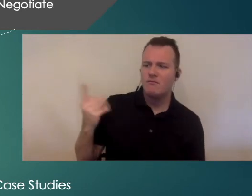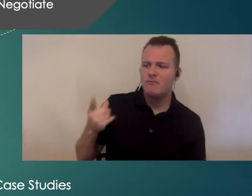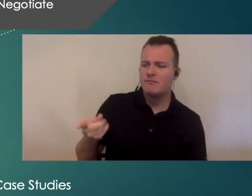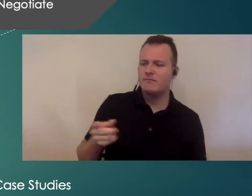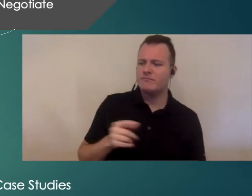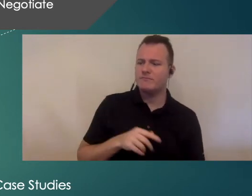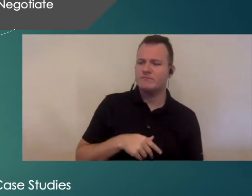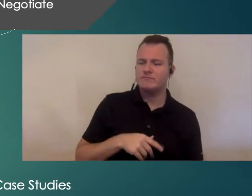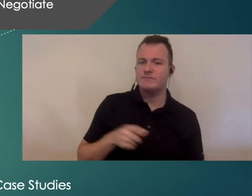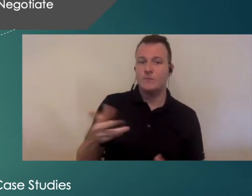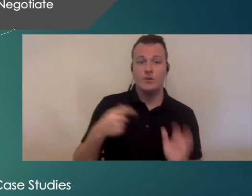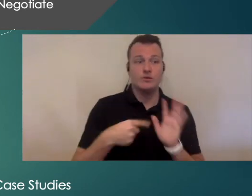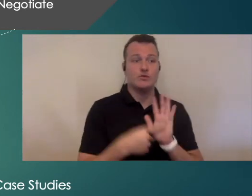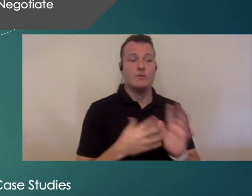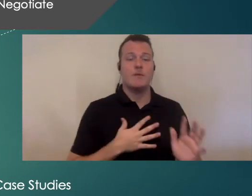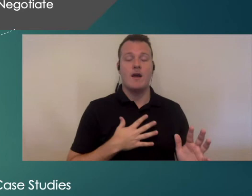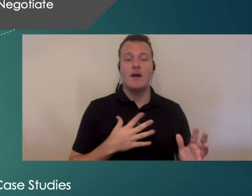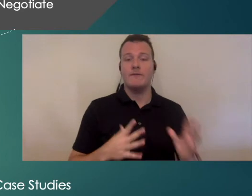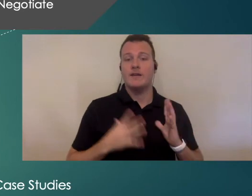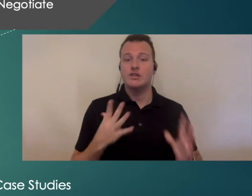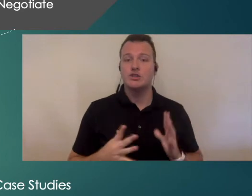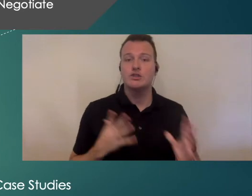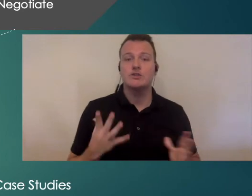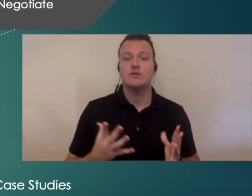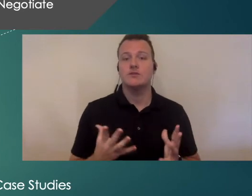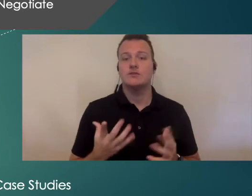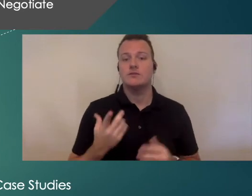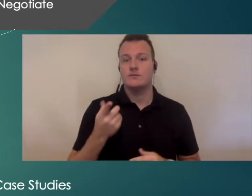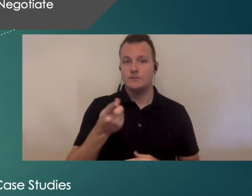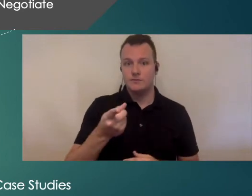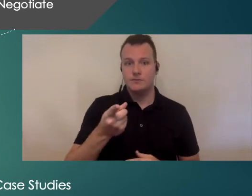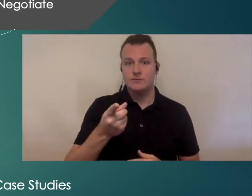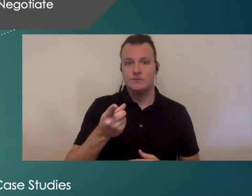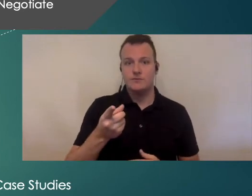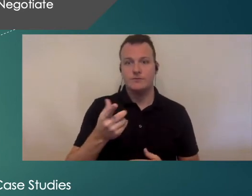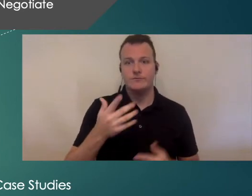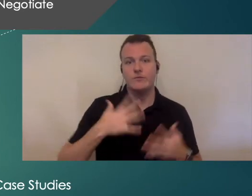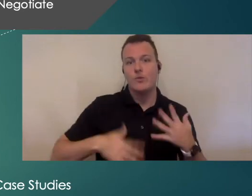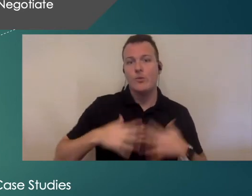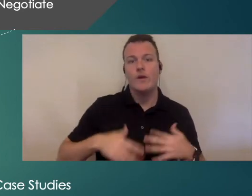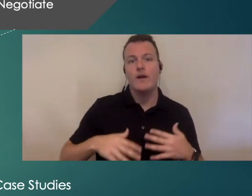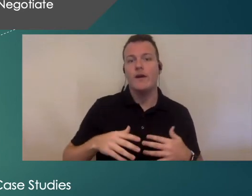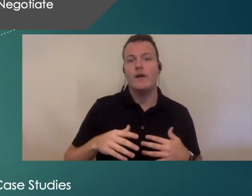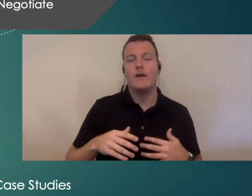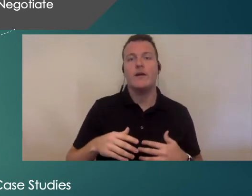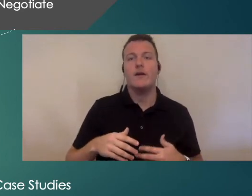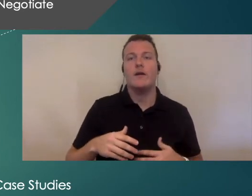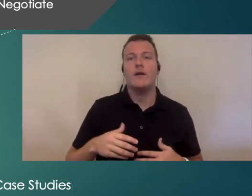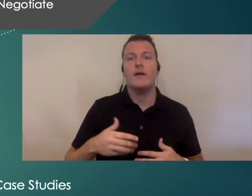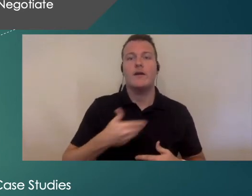you want to show your fashion. And you're wearing a asymmetric off the shoulder